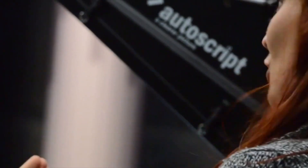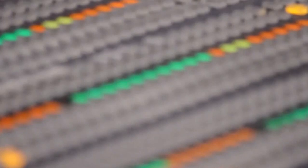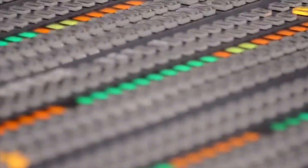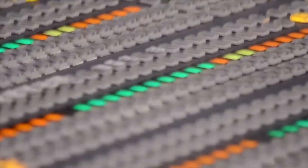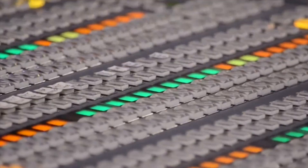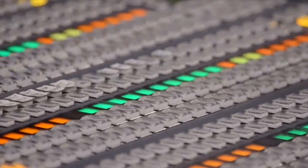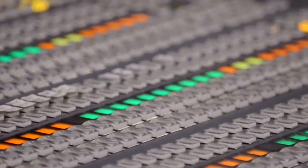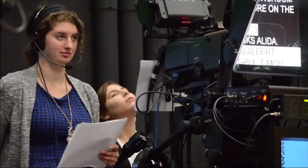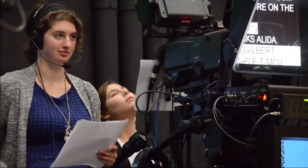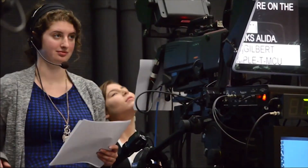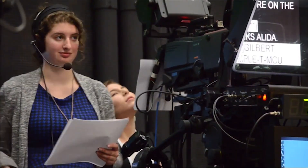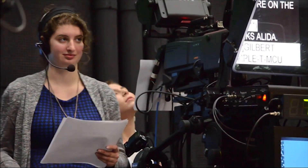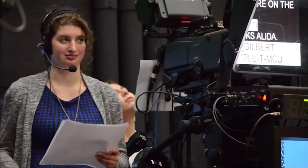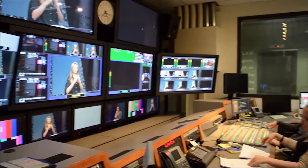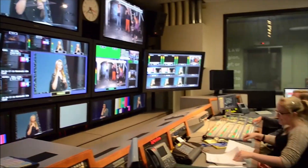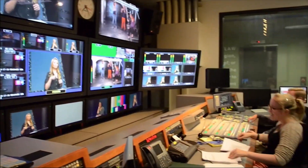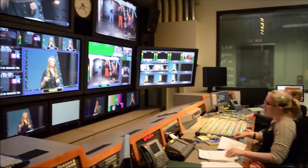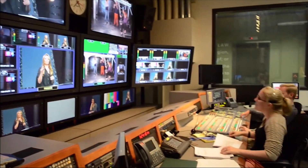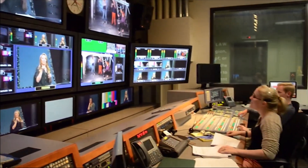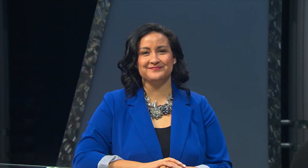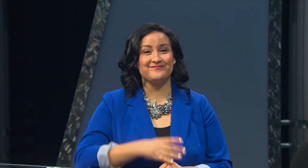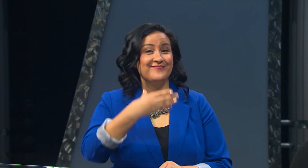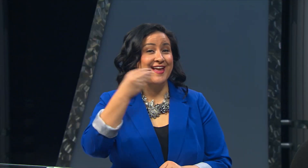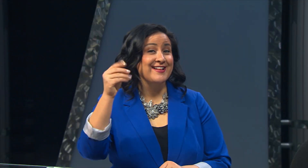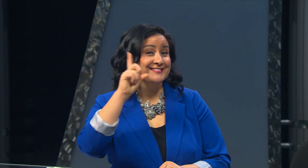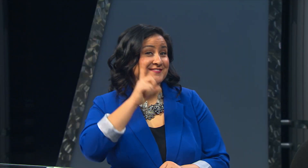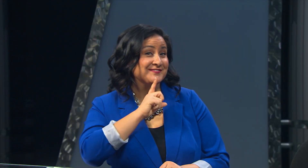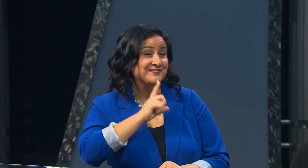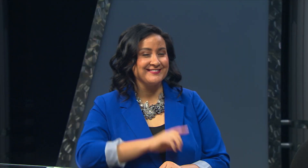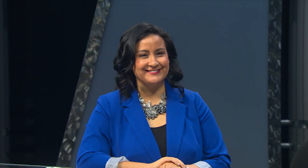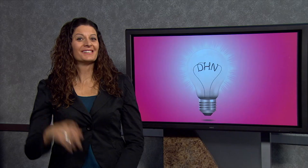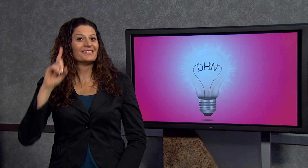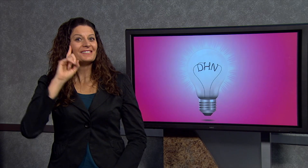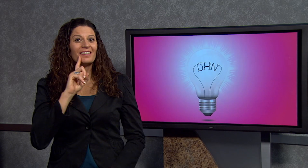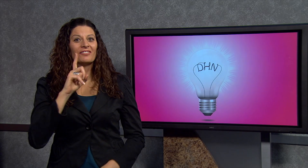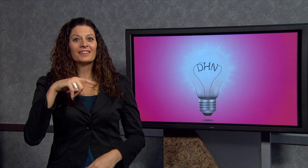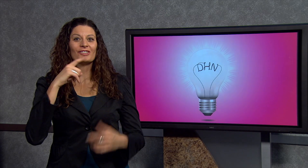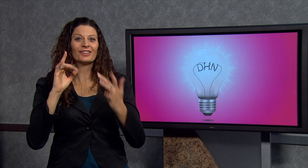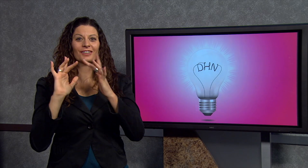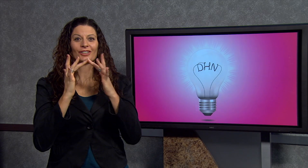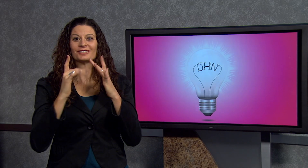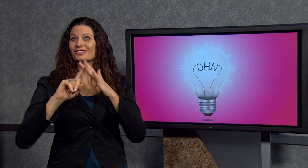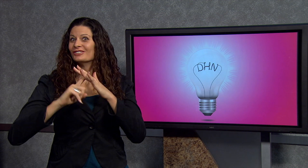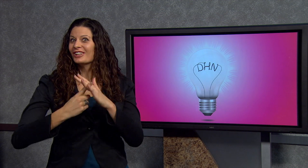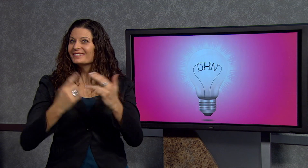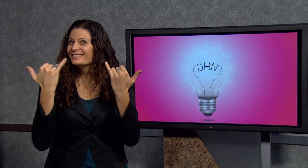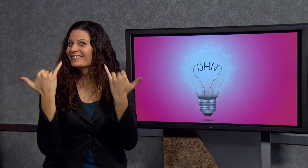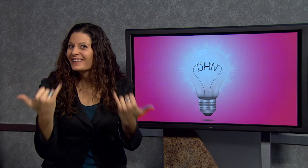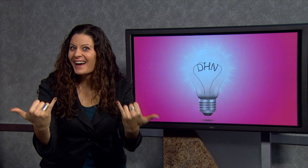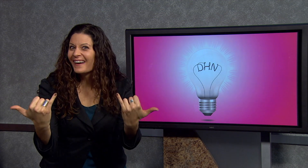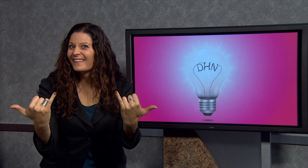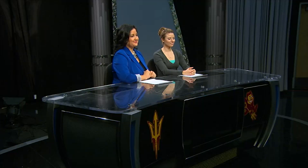KEEP UP WITH TODAY'S NEWS FOR THE HEARING AND THE DEAF THE DEAF AND HEARING NETWORK STARTS NOW.